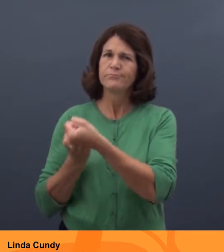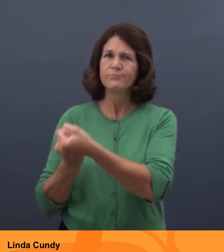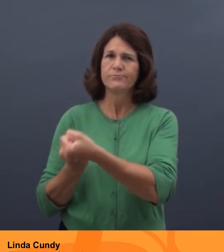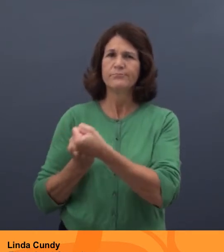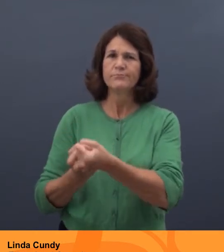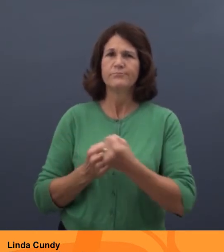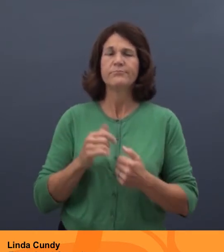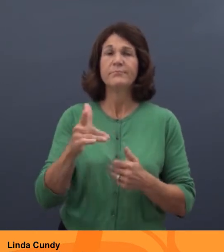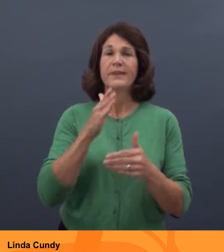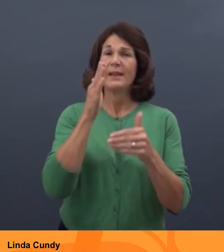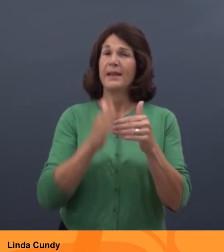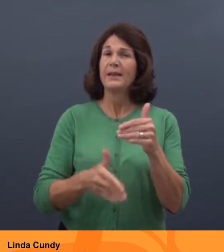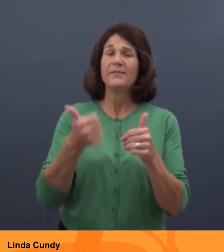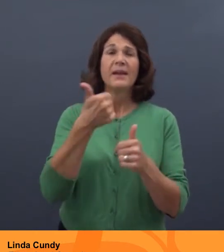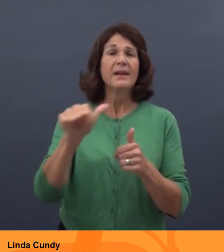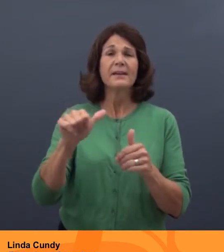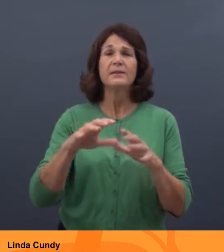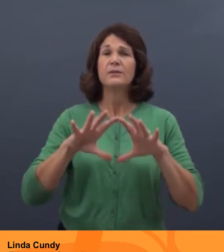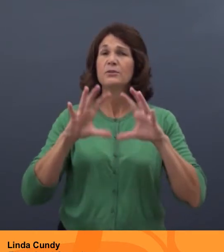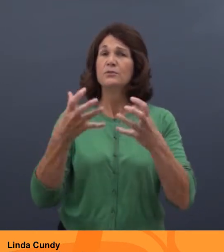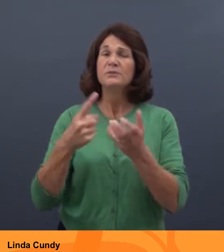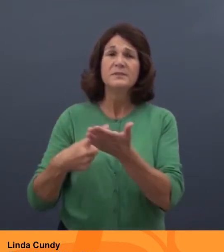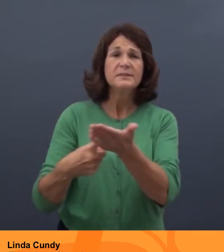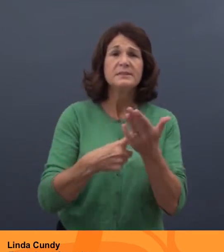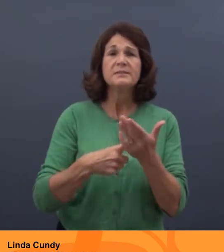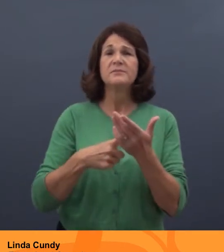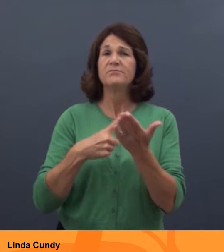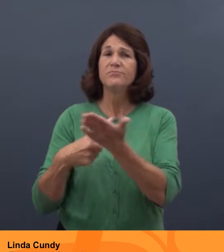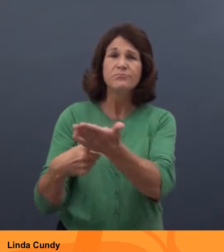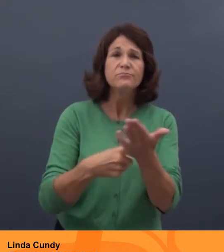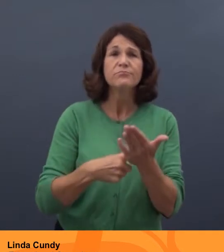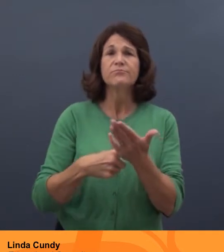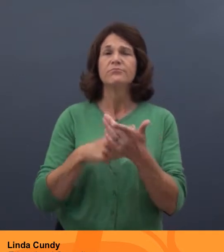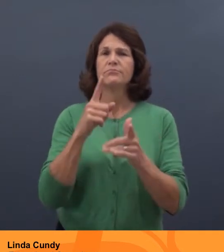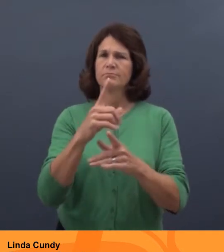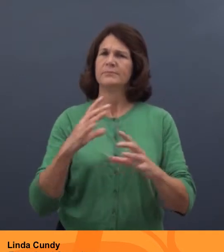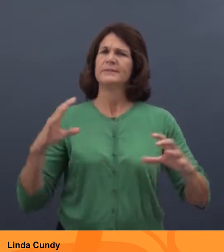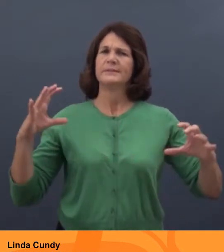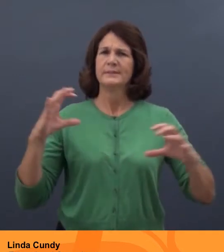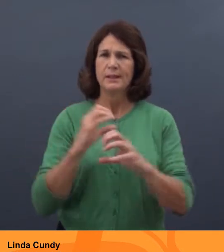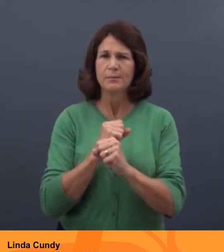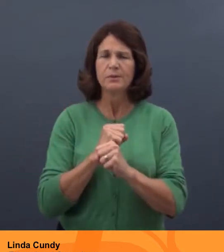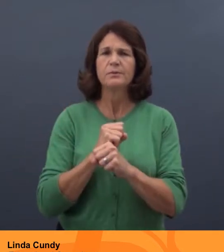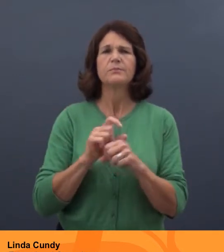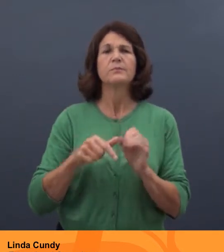At the end of any discussion summarize or review the main points